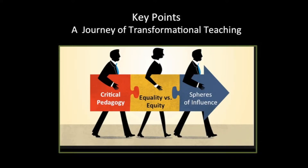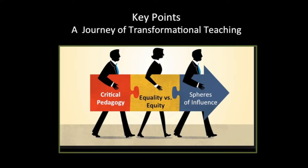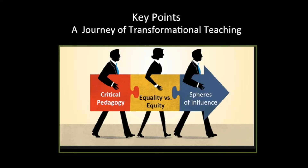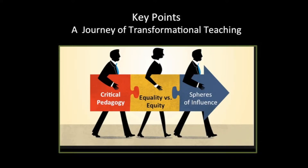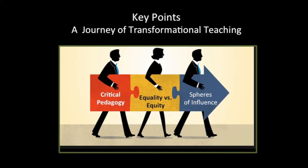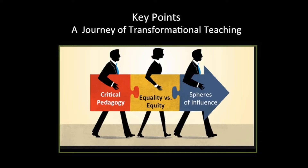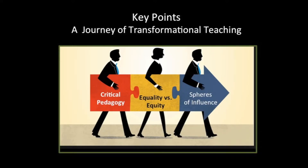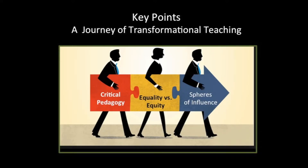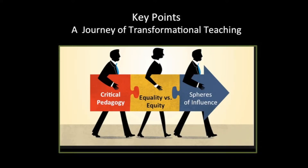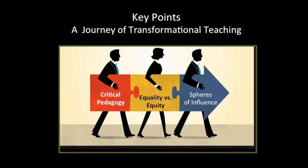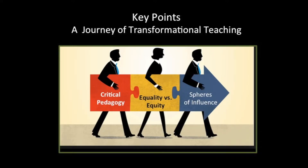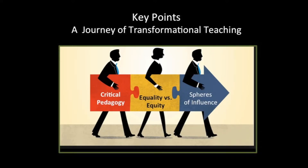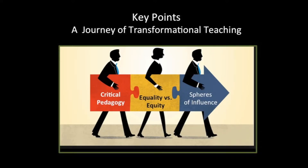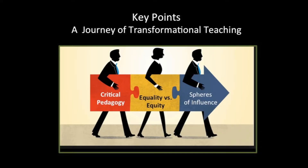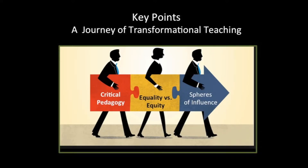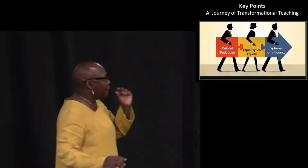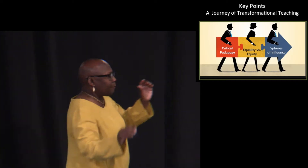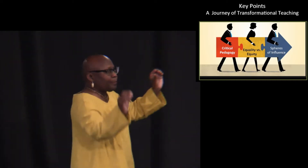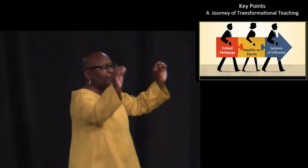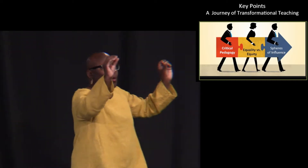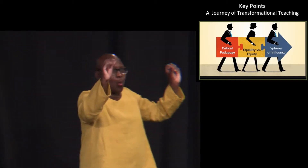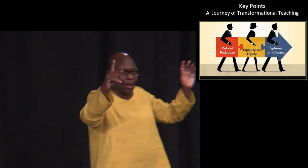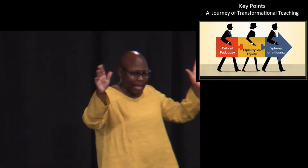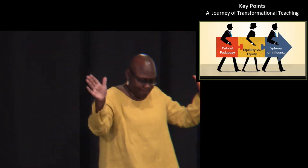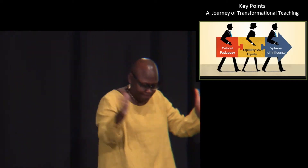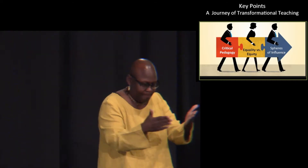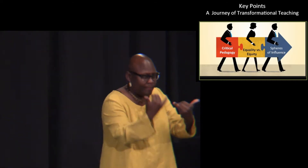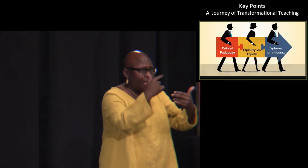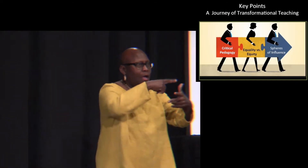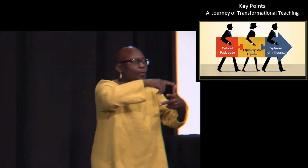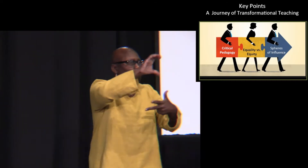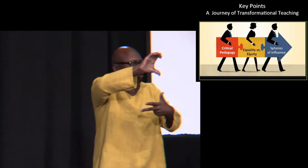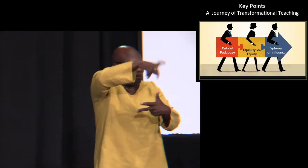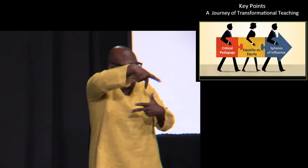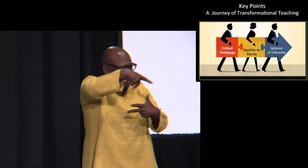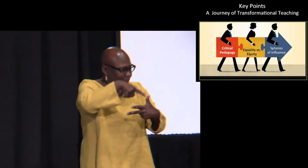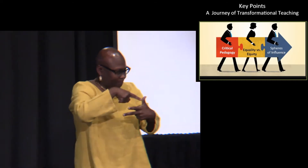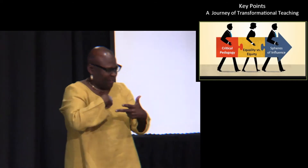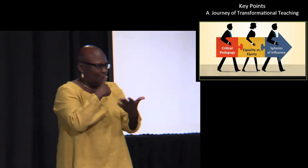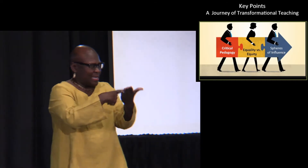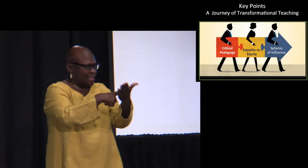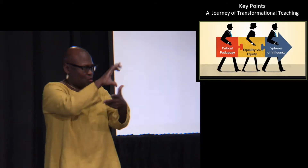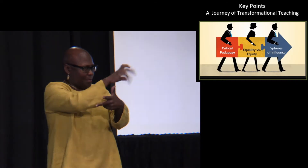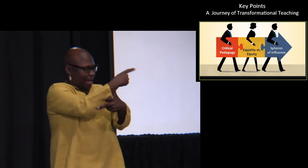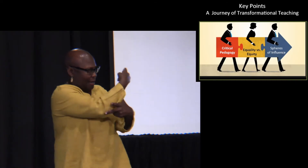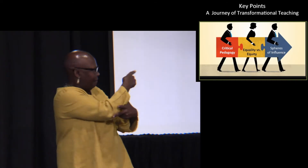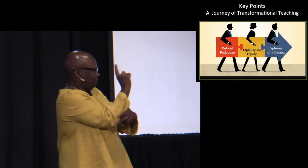If this happens, please remind yourself to take a deep breath and recognize you are surrounded by good people.